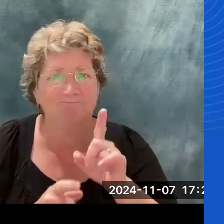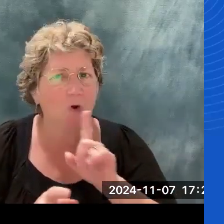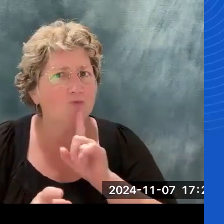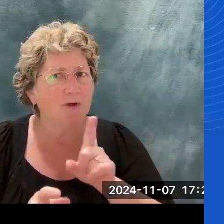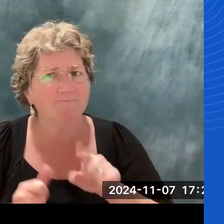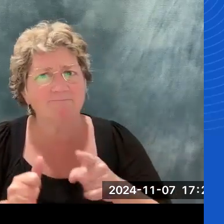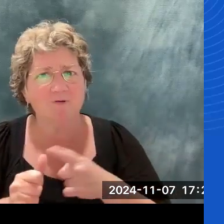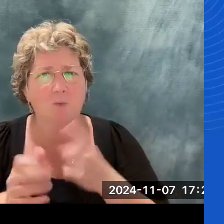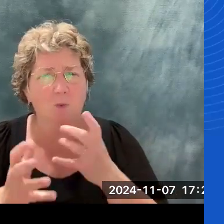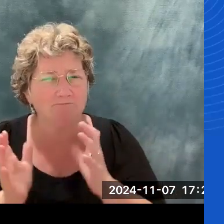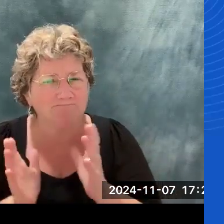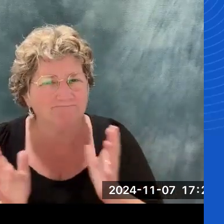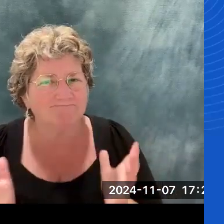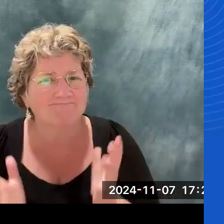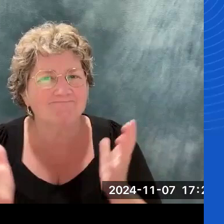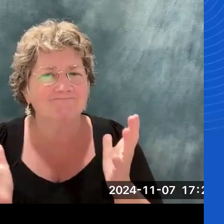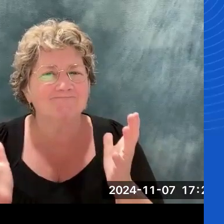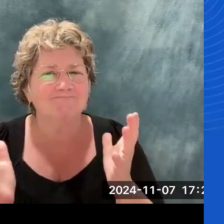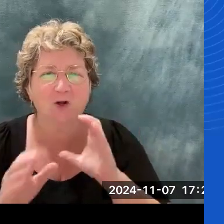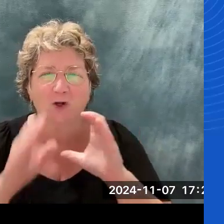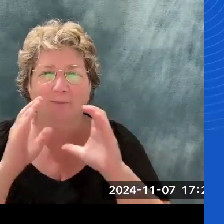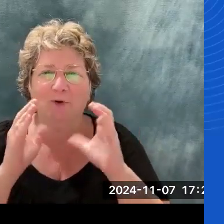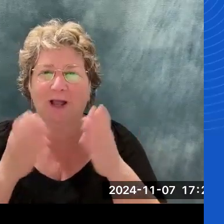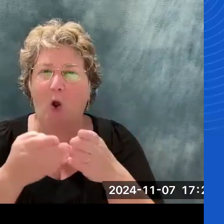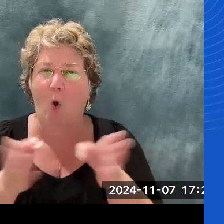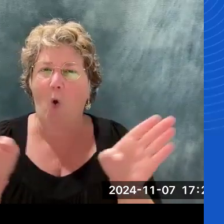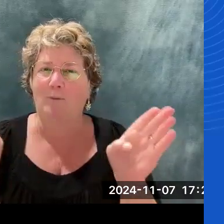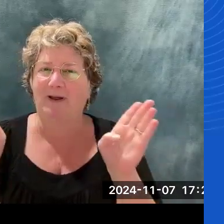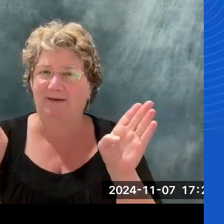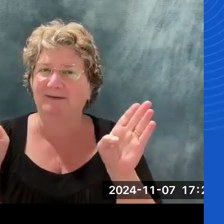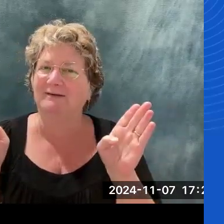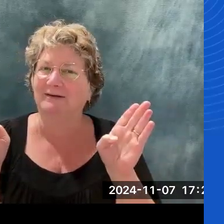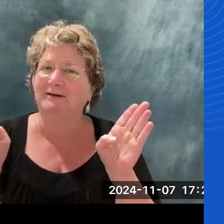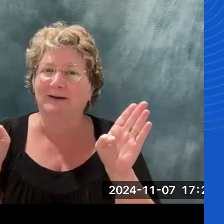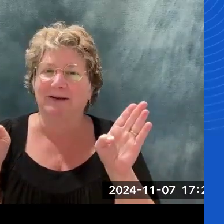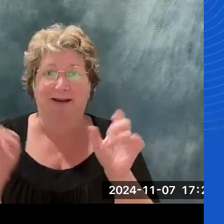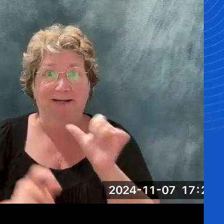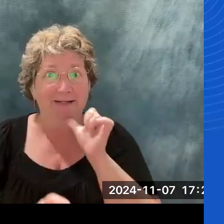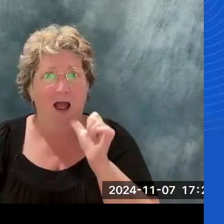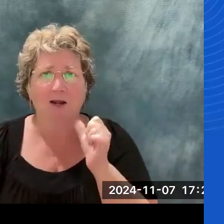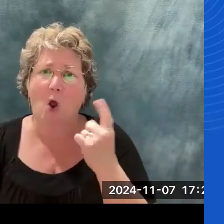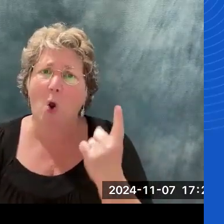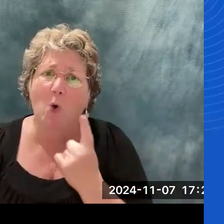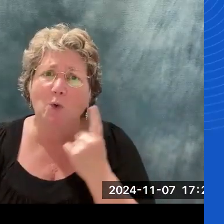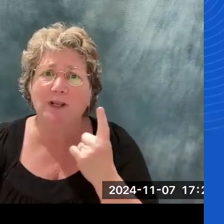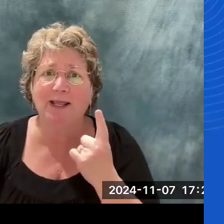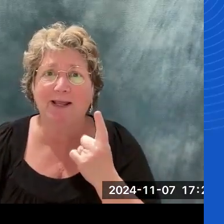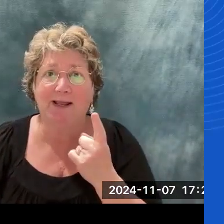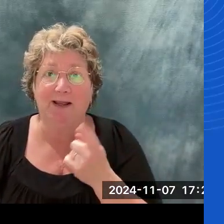And like I said, it's not just communication, talking, and having them tell us so that we can fix it, right?